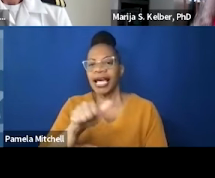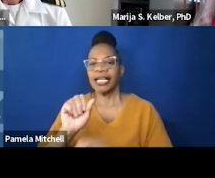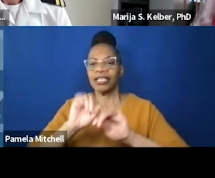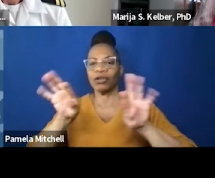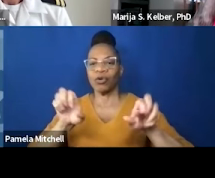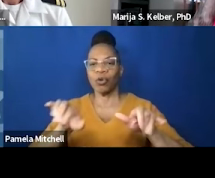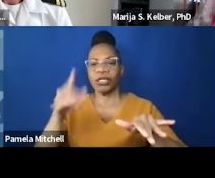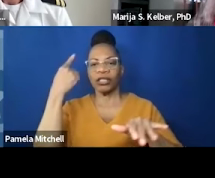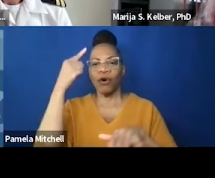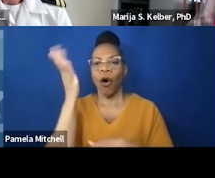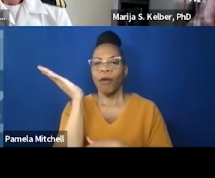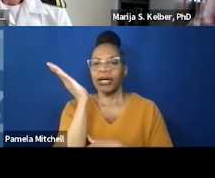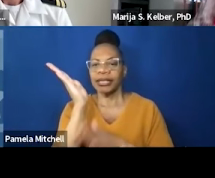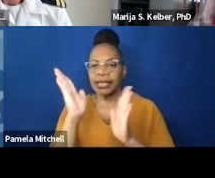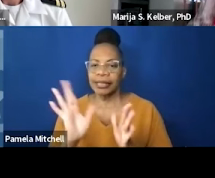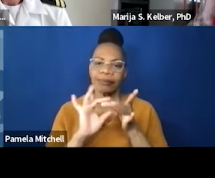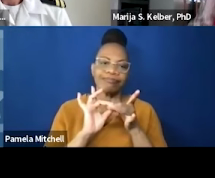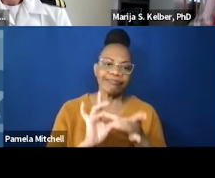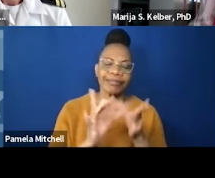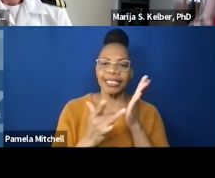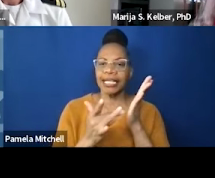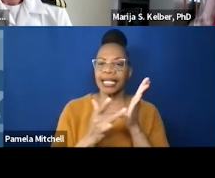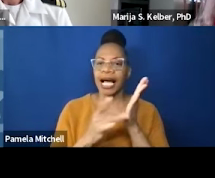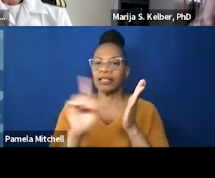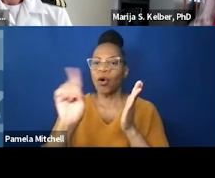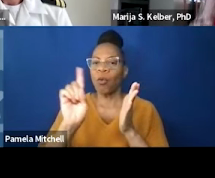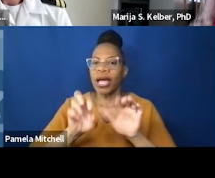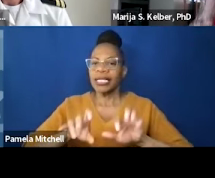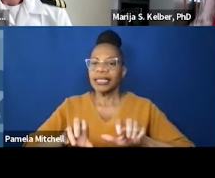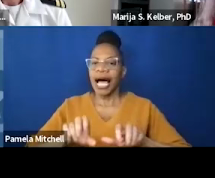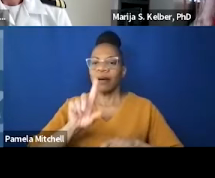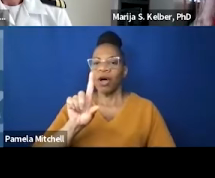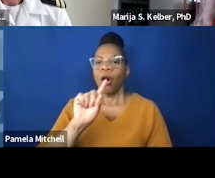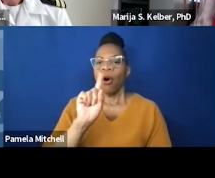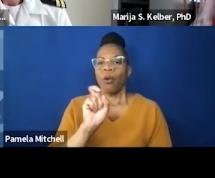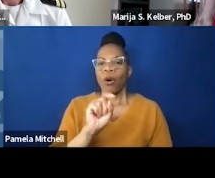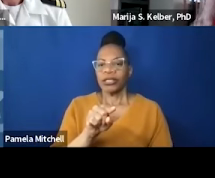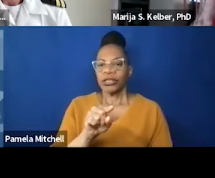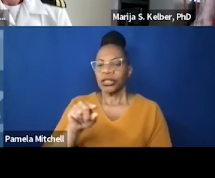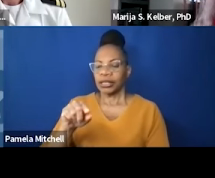regarding the technology, please type them into the Q&A pod found on the bottom of your screen.